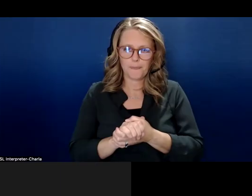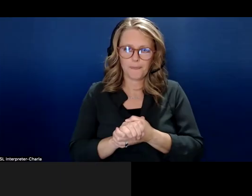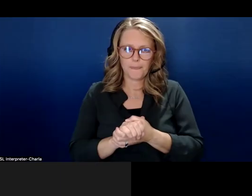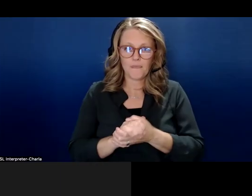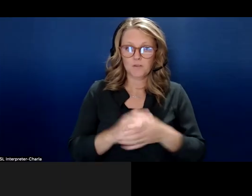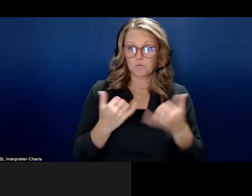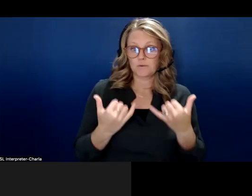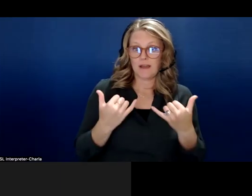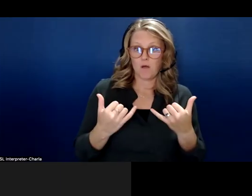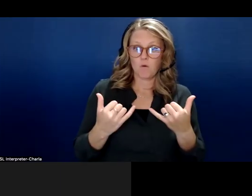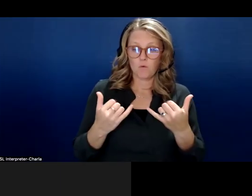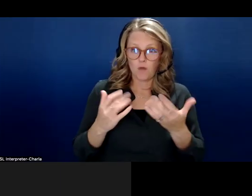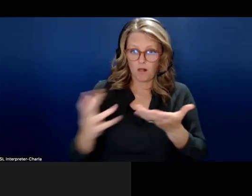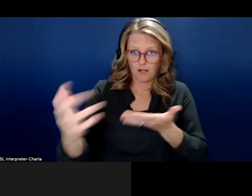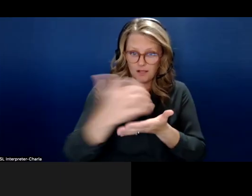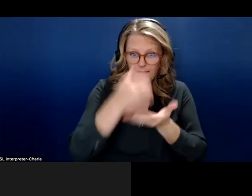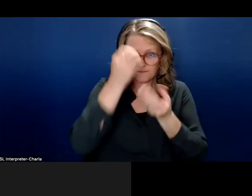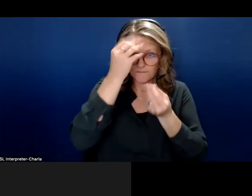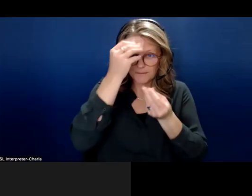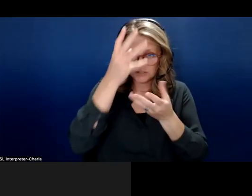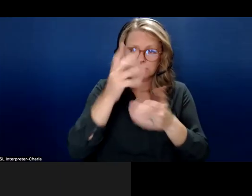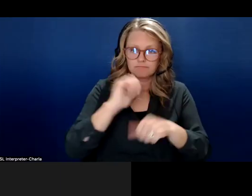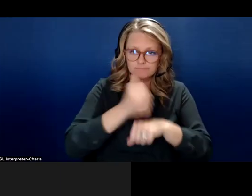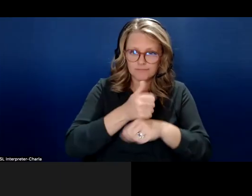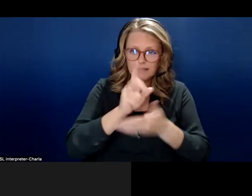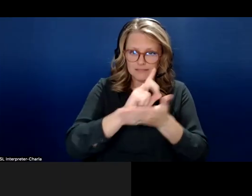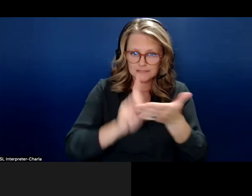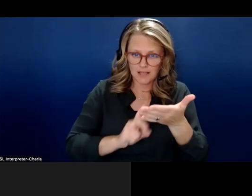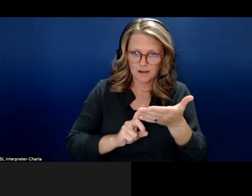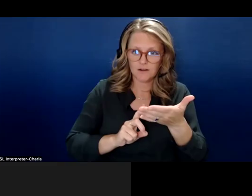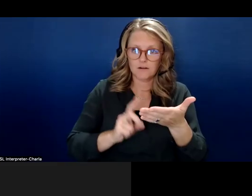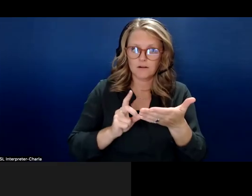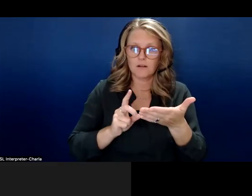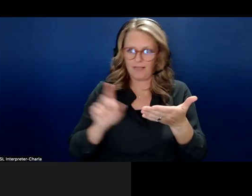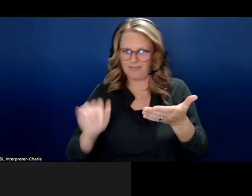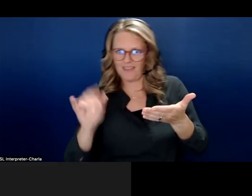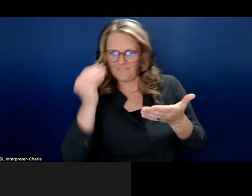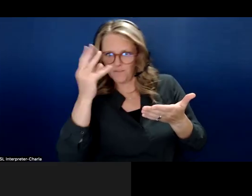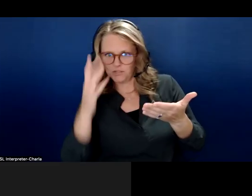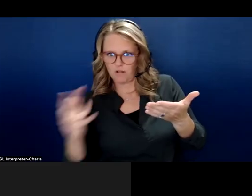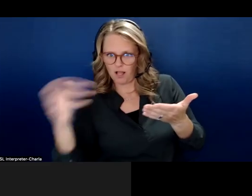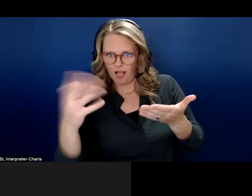we've based that on existing information we have, including aerial imagery